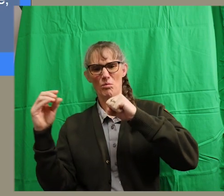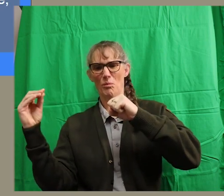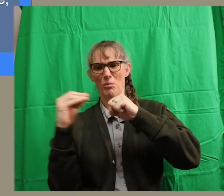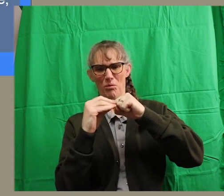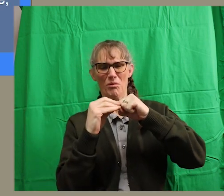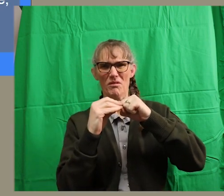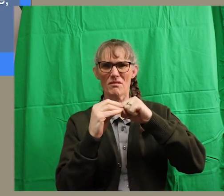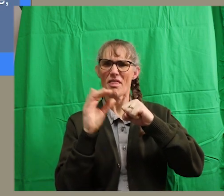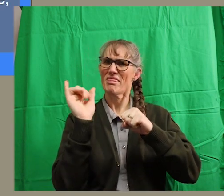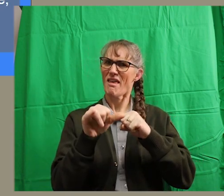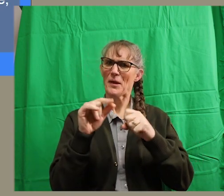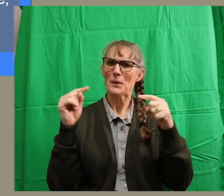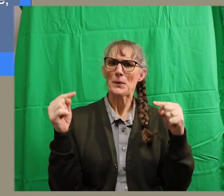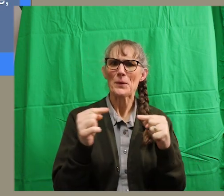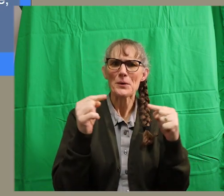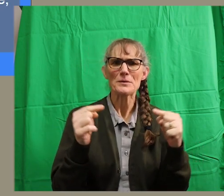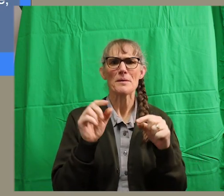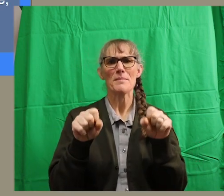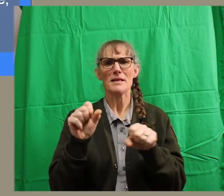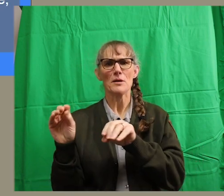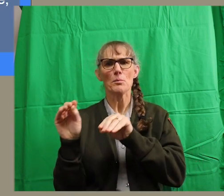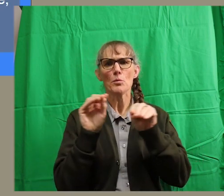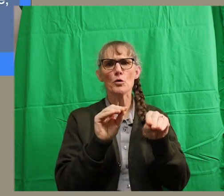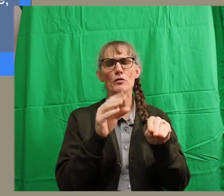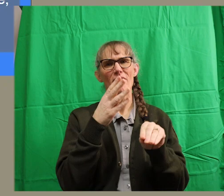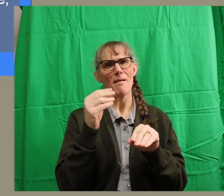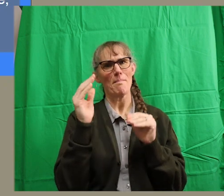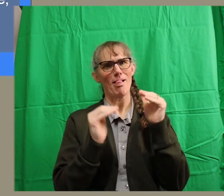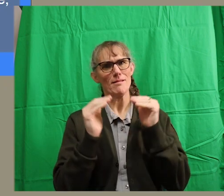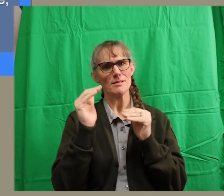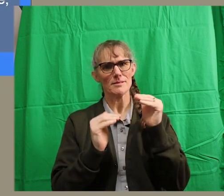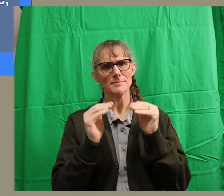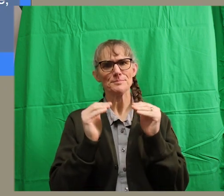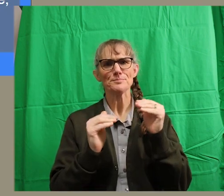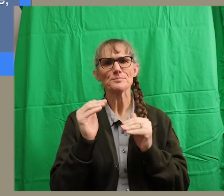This can really hurt the ammonite's ability to move and be balanced.